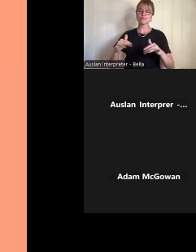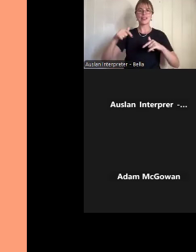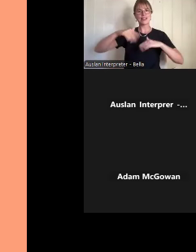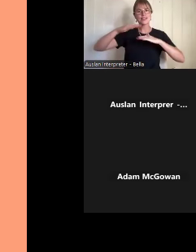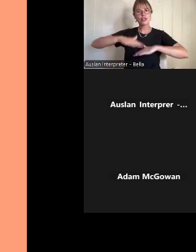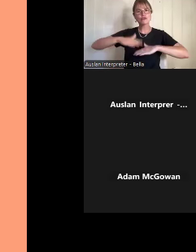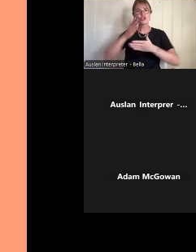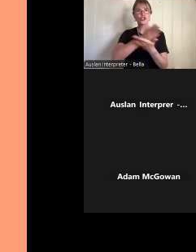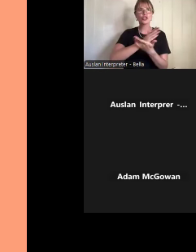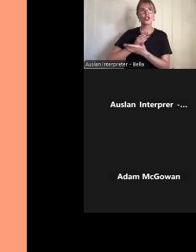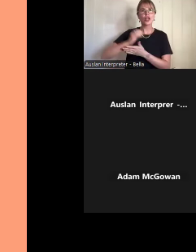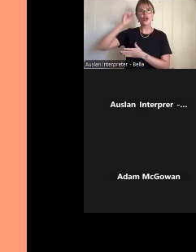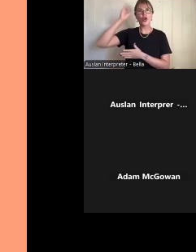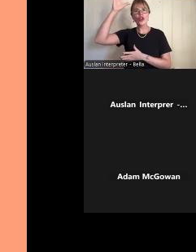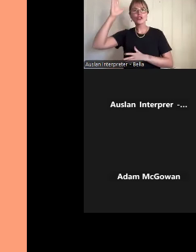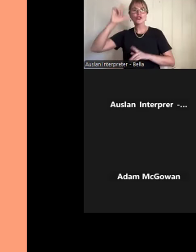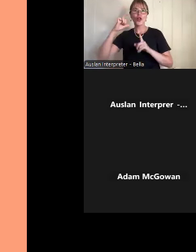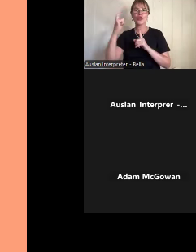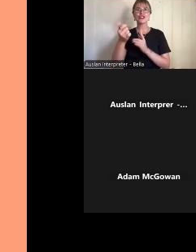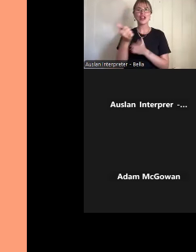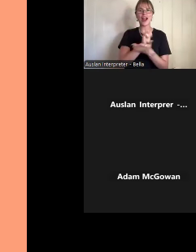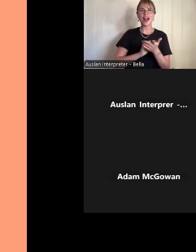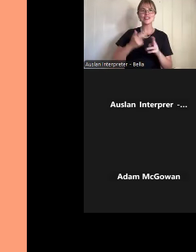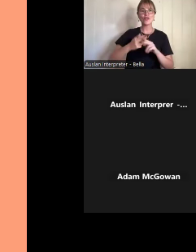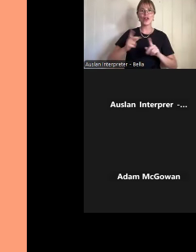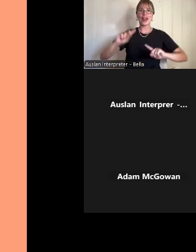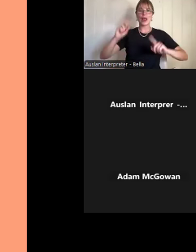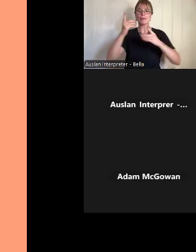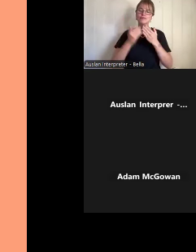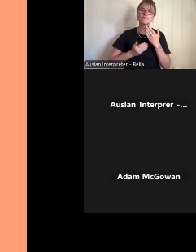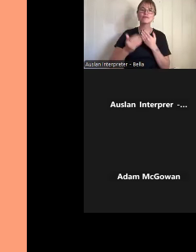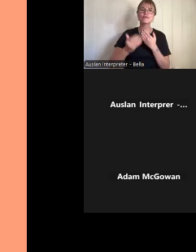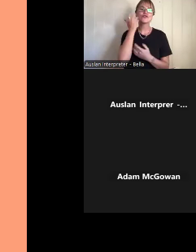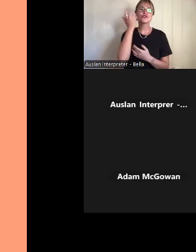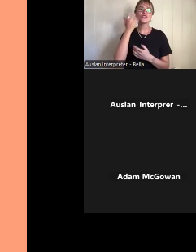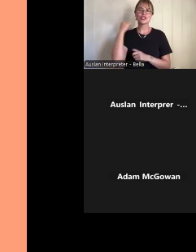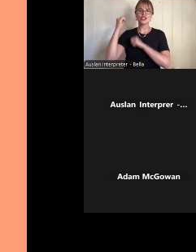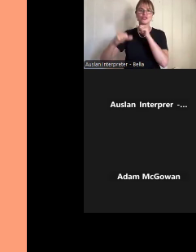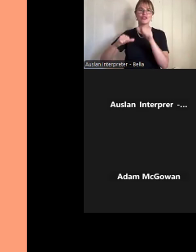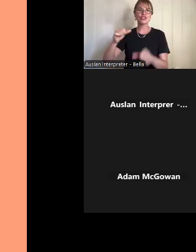culture and art, now and with future generations. And I particularly acknowledge the Gadigal people